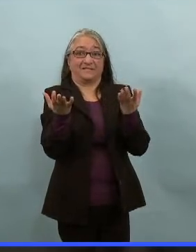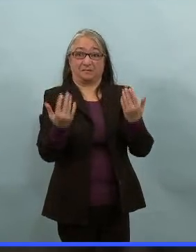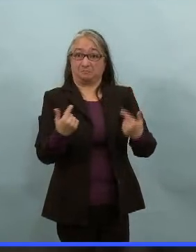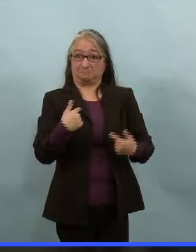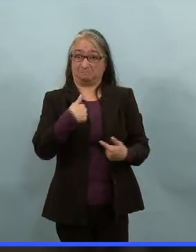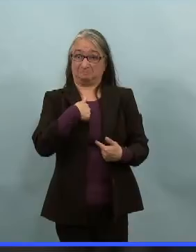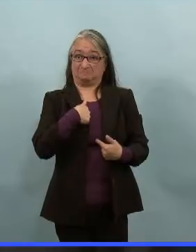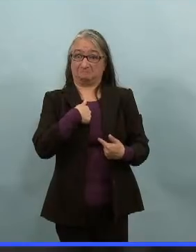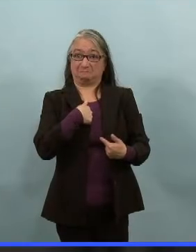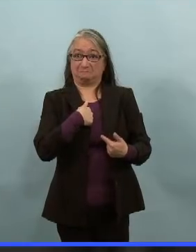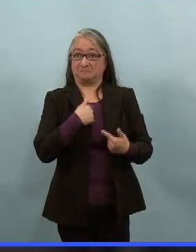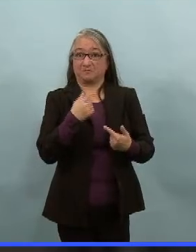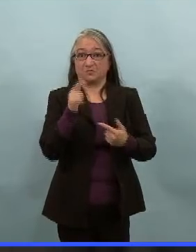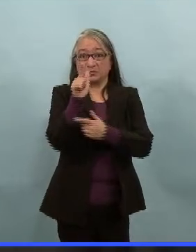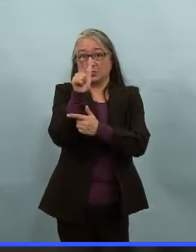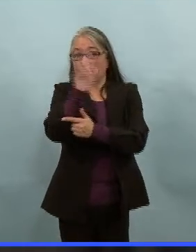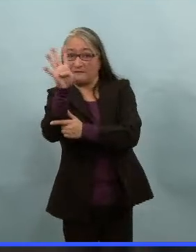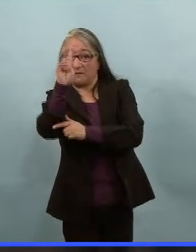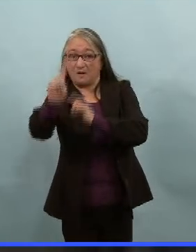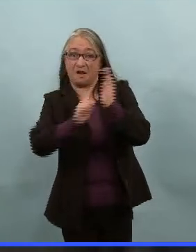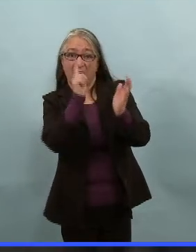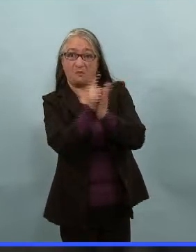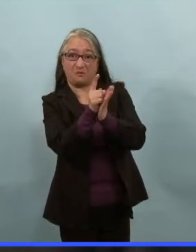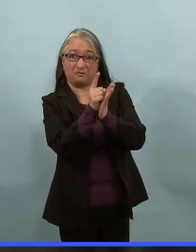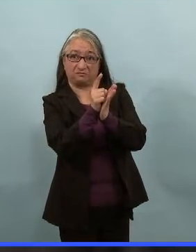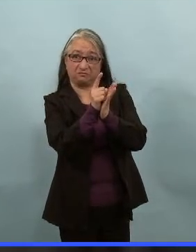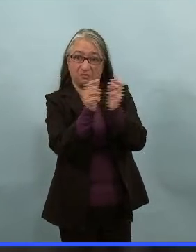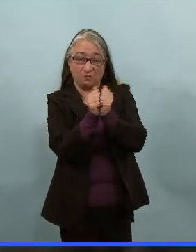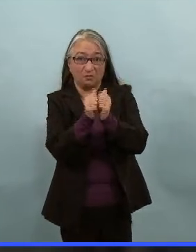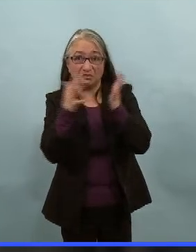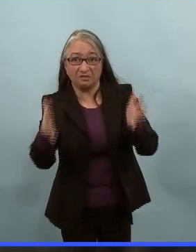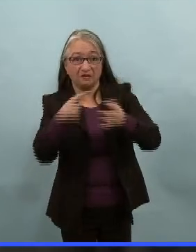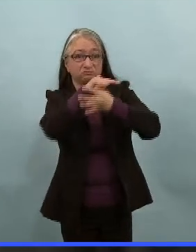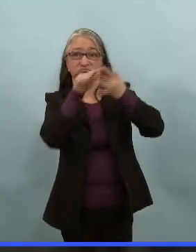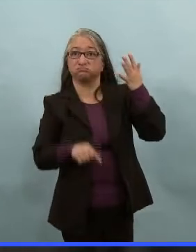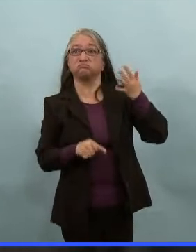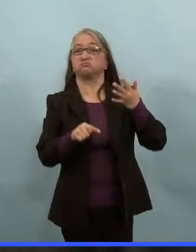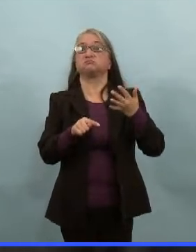that you could go back and go to a workplace setting like a healthcare setting as well after